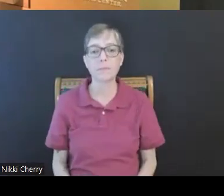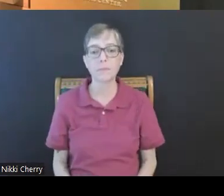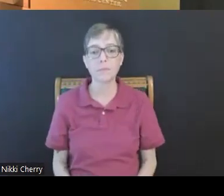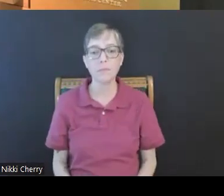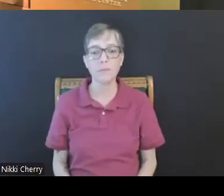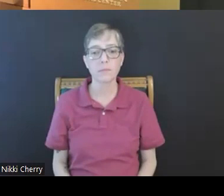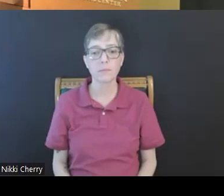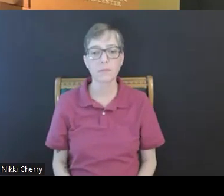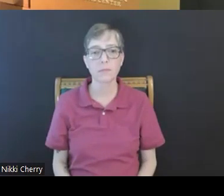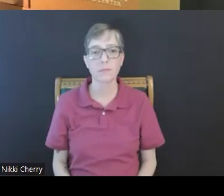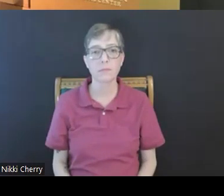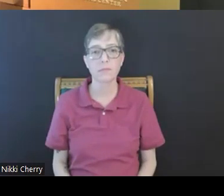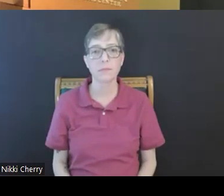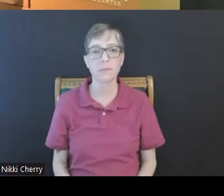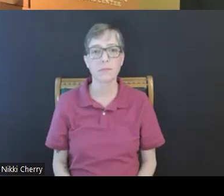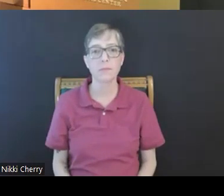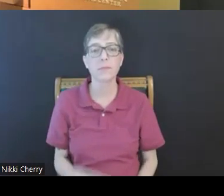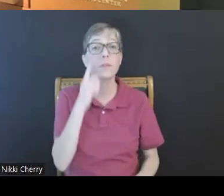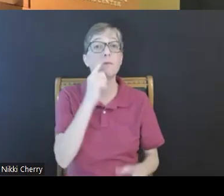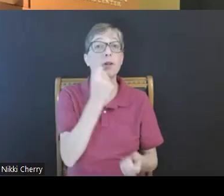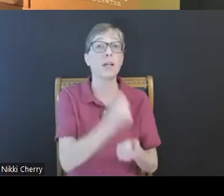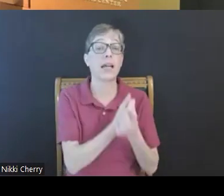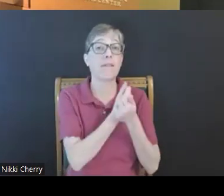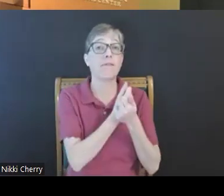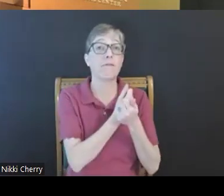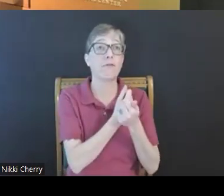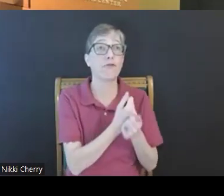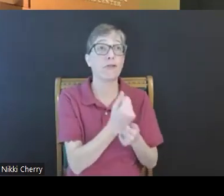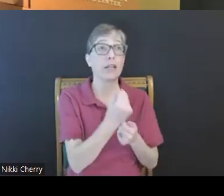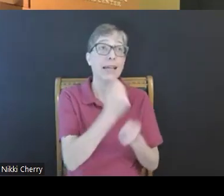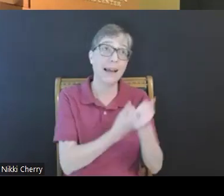I think work pretty well there are probably two or three things that I thought were just as good